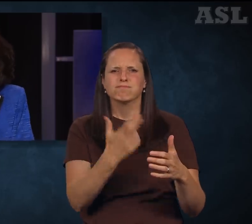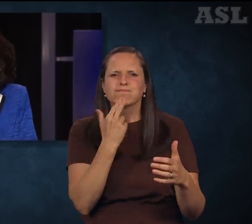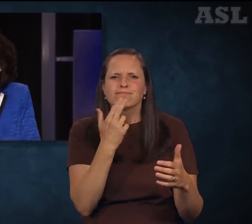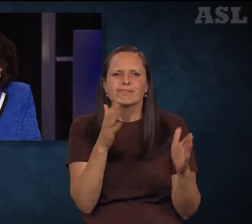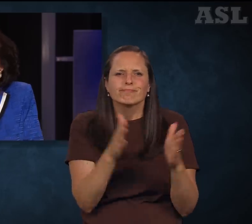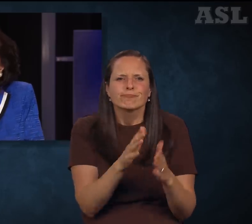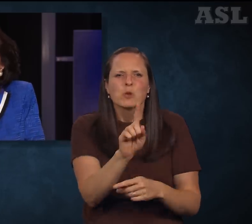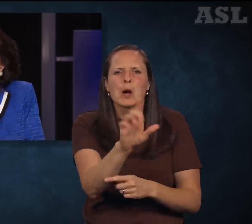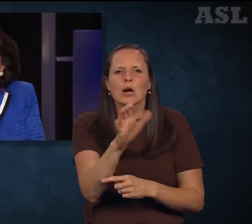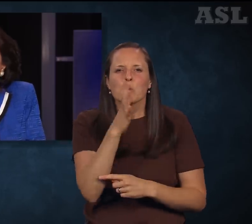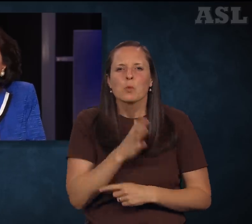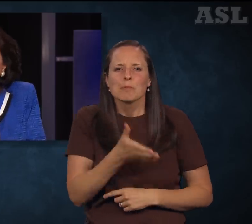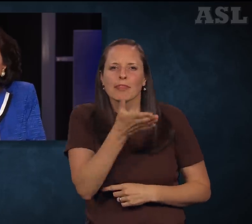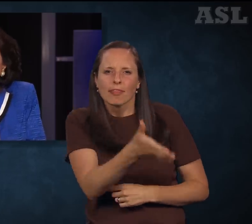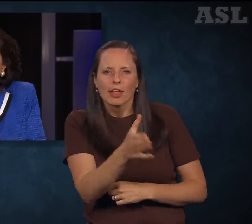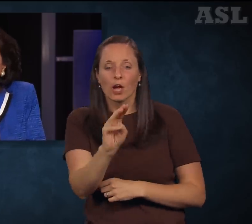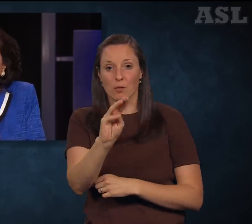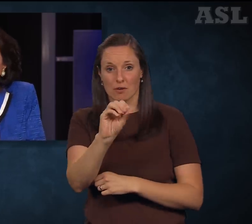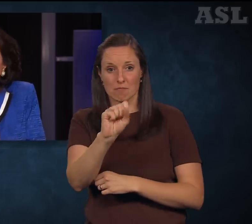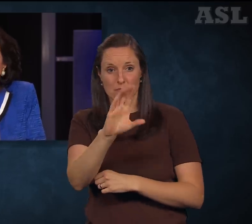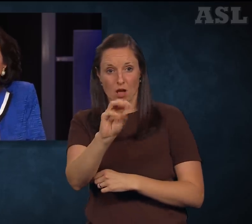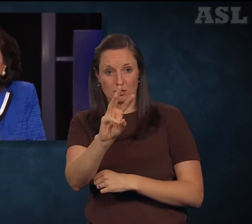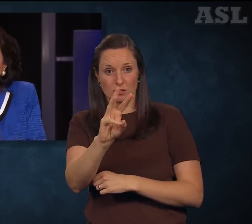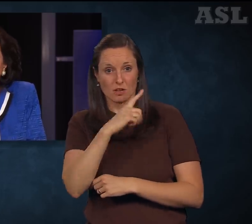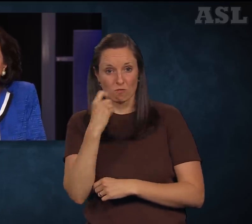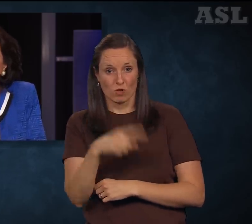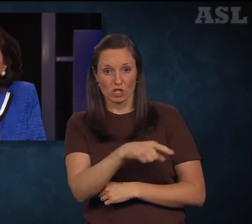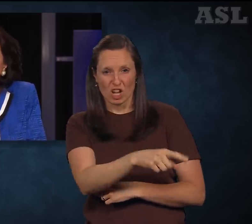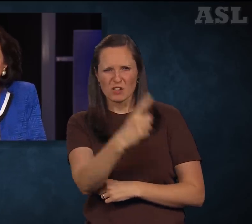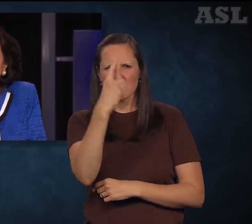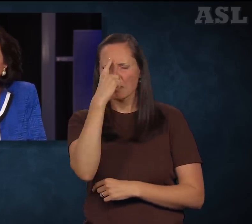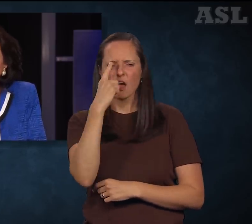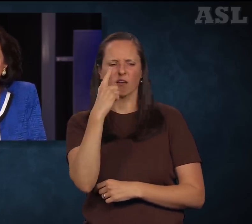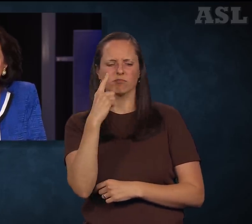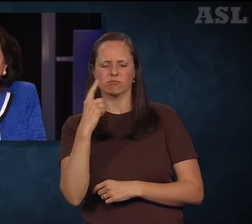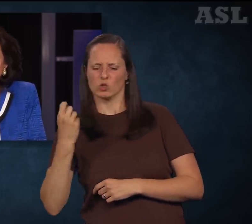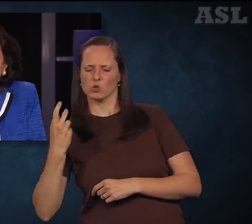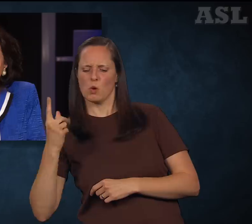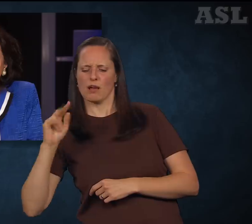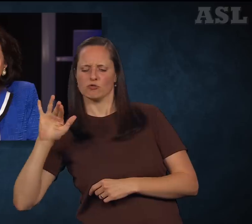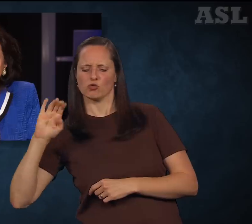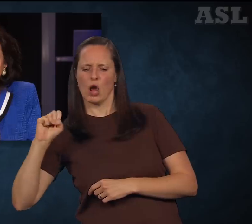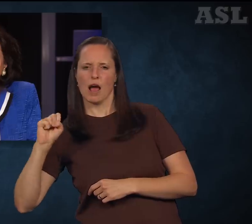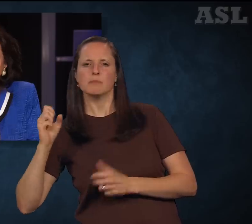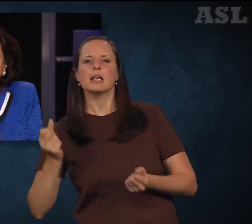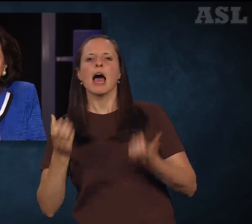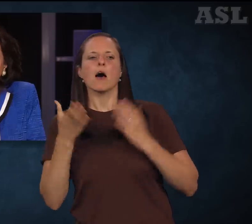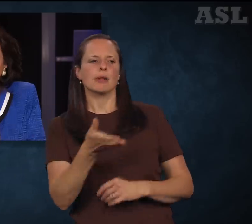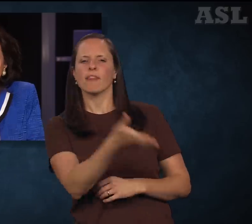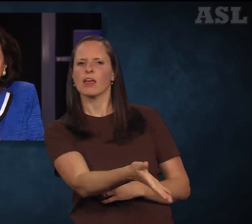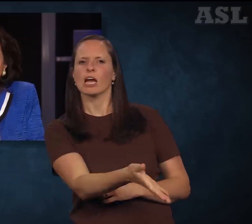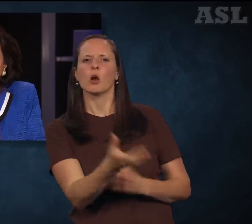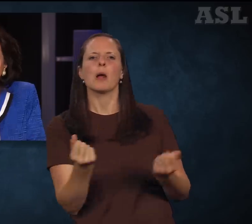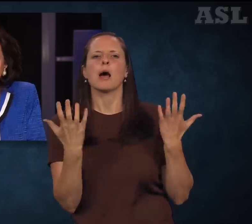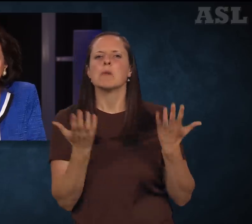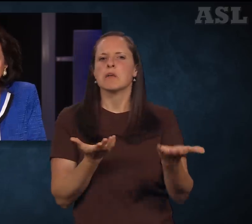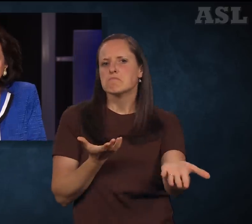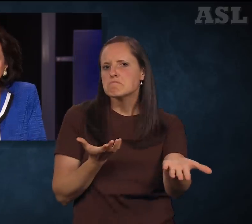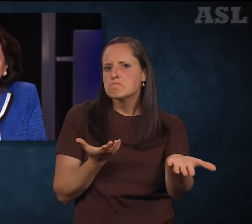HOW MANY OF THE TWELVE TRIBES OF ISRAEL DO YOU THINK WERE REPRESENTED IN THAT SMALL